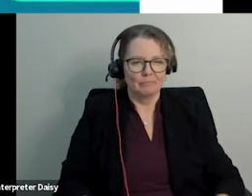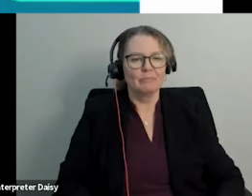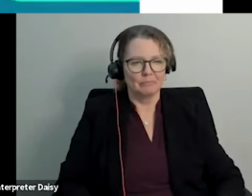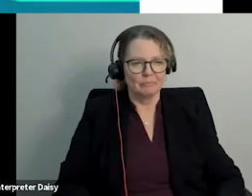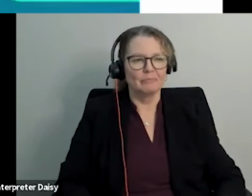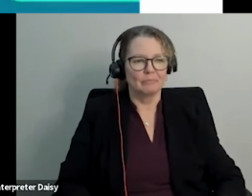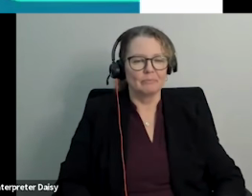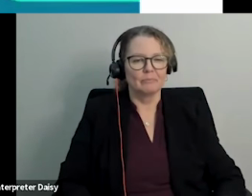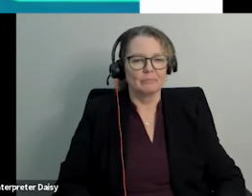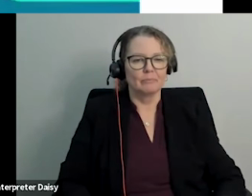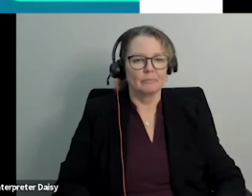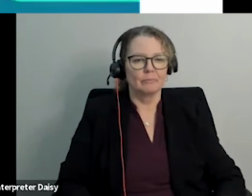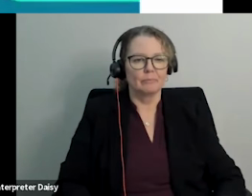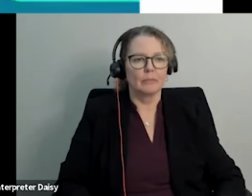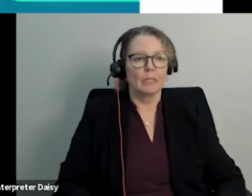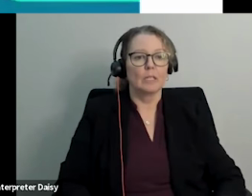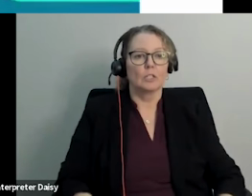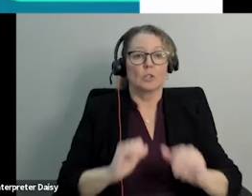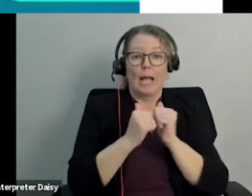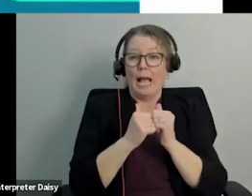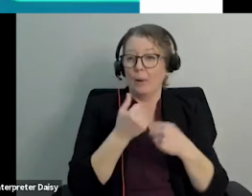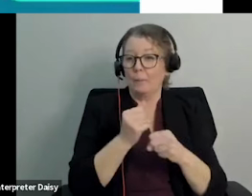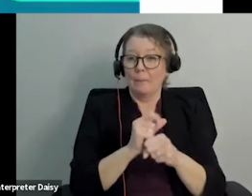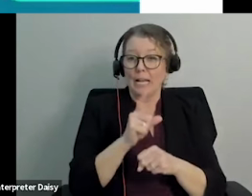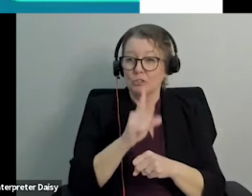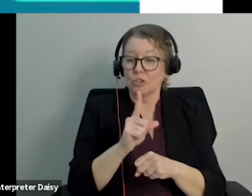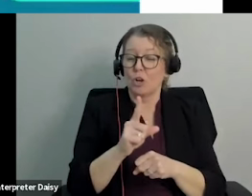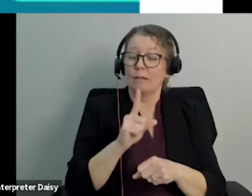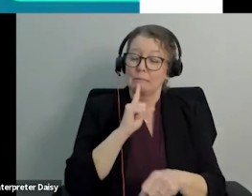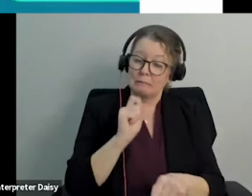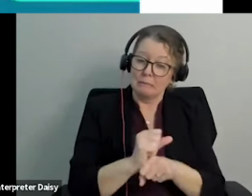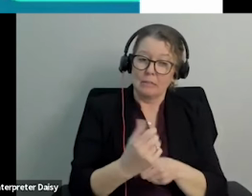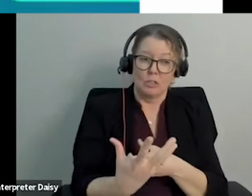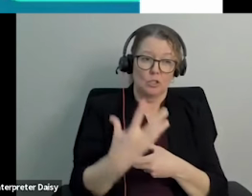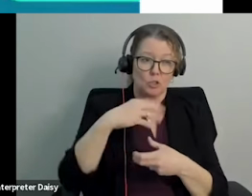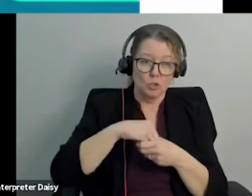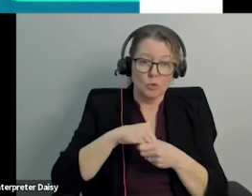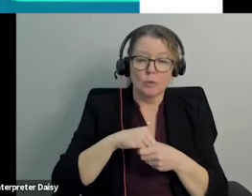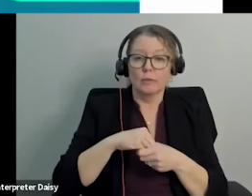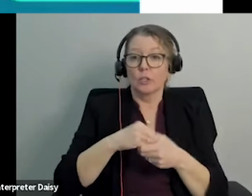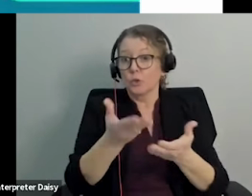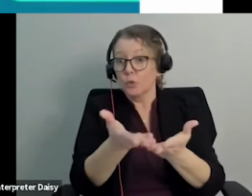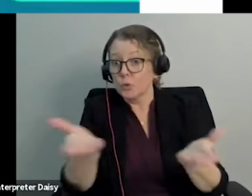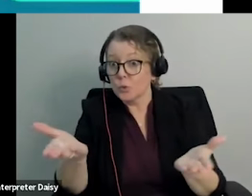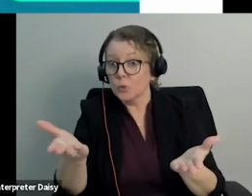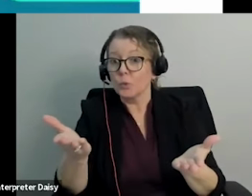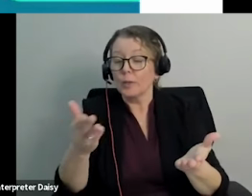And so in order to ensure true inclusion is possible, it's important to have practitioners, like you, advocating for customers